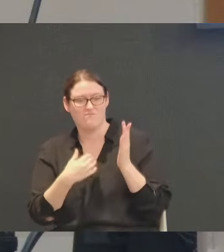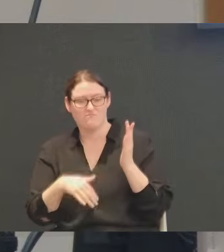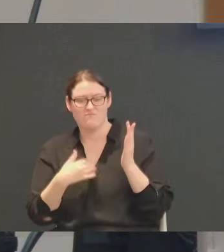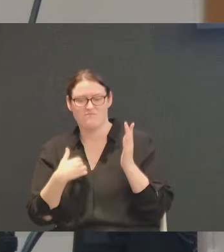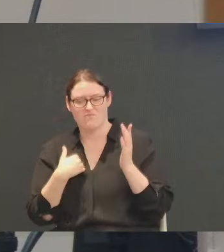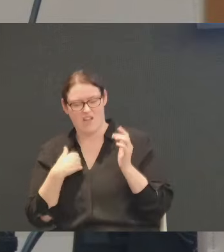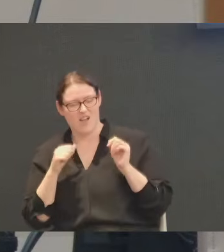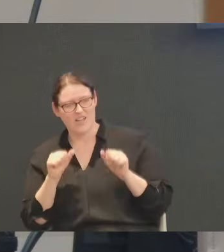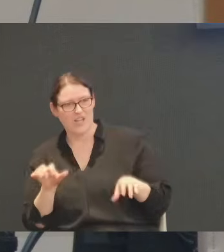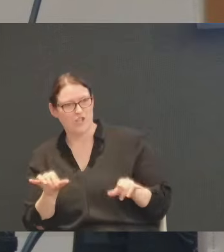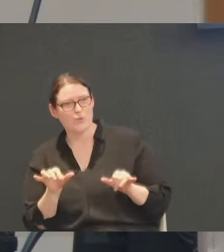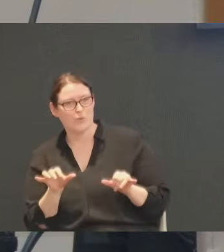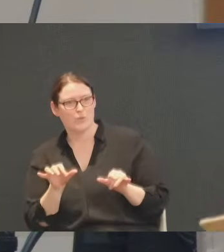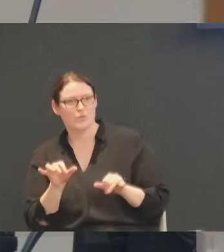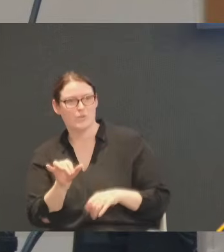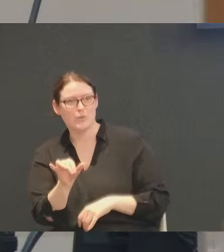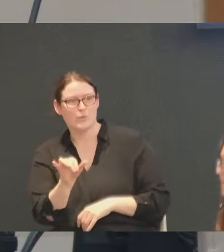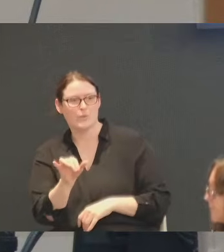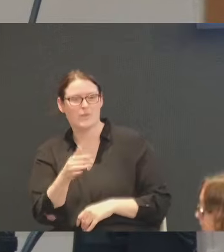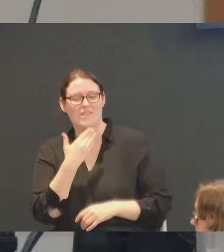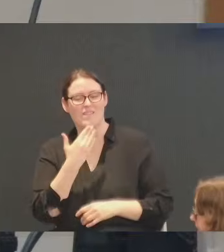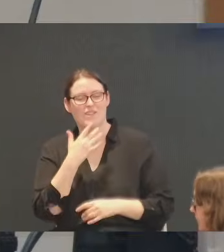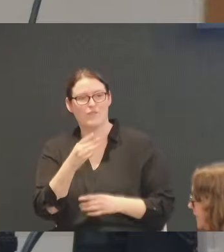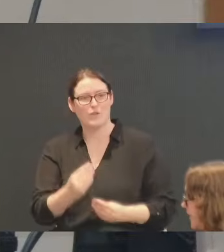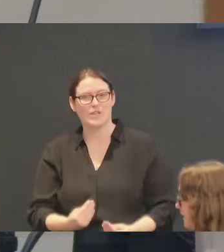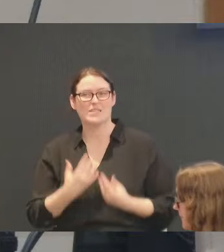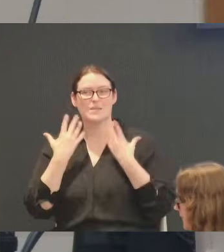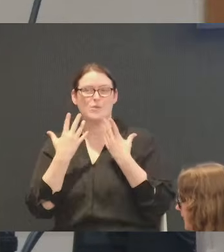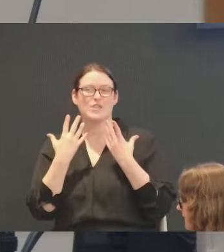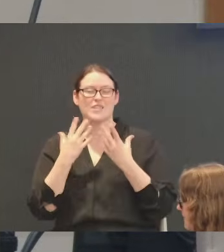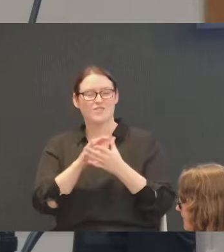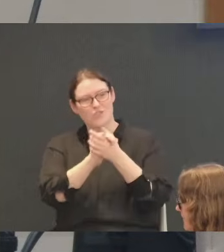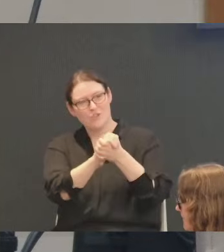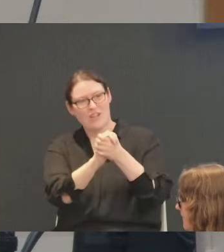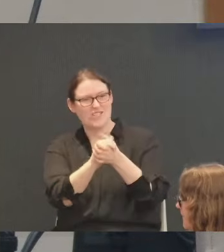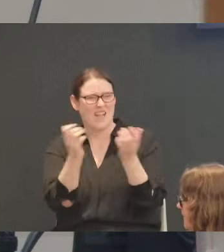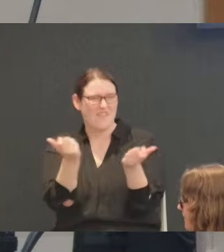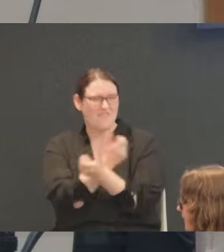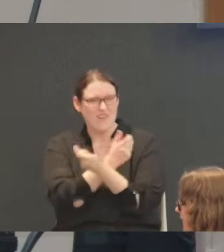do it. So, thank you for your inspiration. Congratulations on all your accomplishments